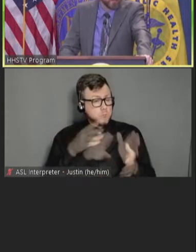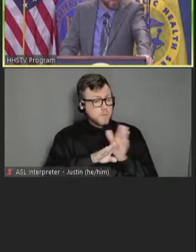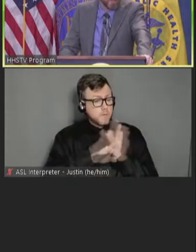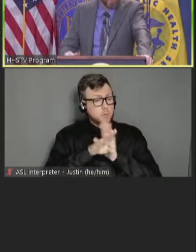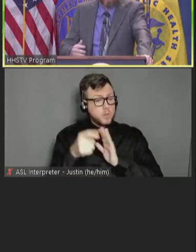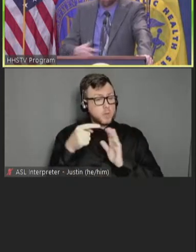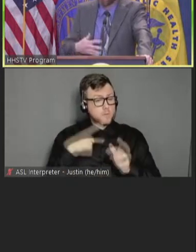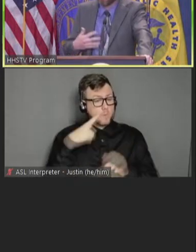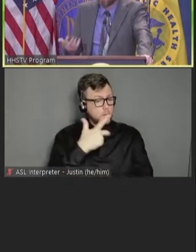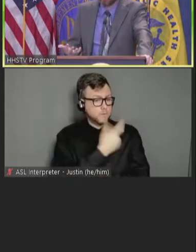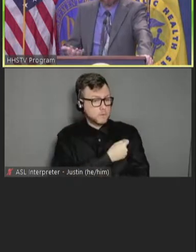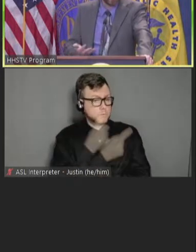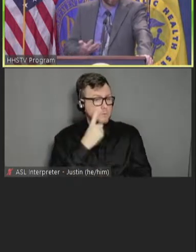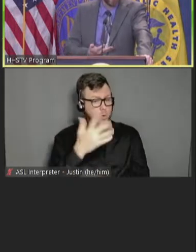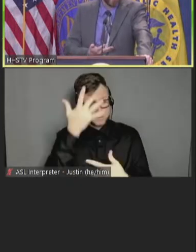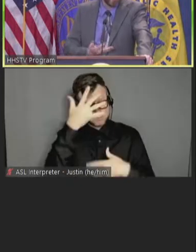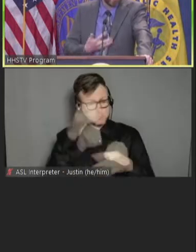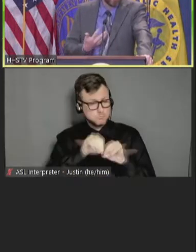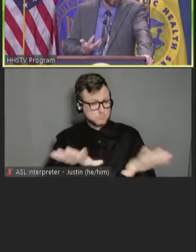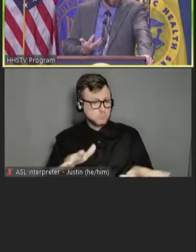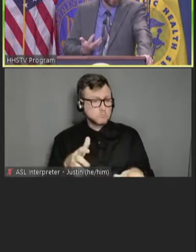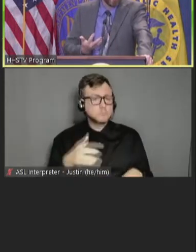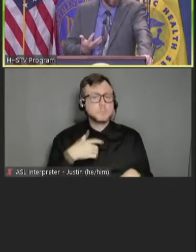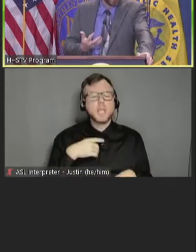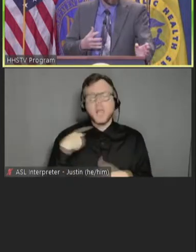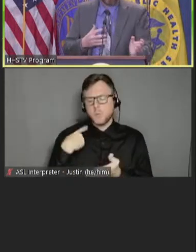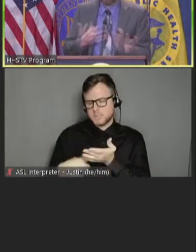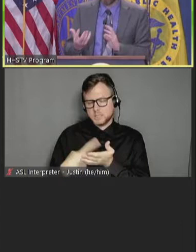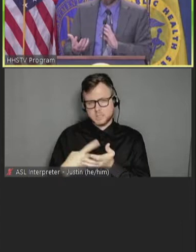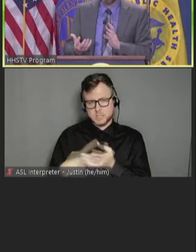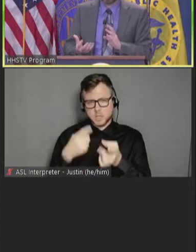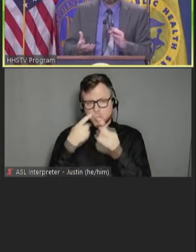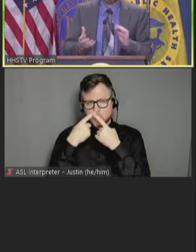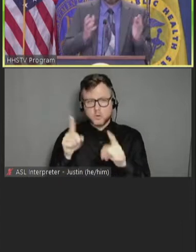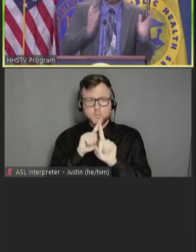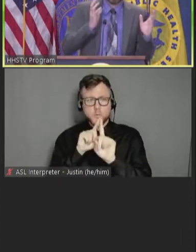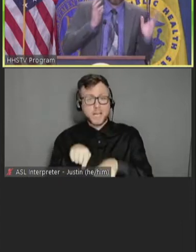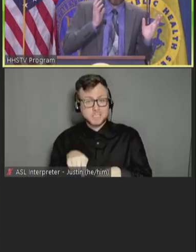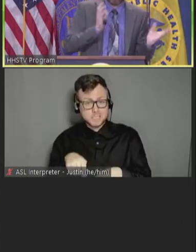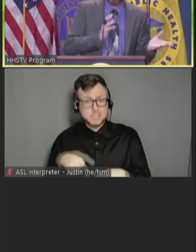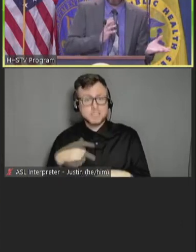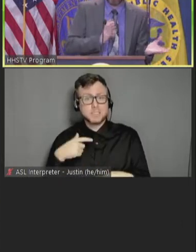So, for example, I was talking about allergic reactions, you want to do that mean deviation